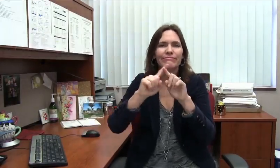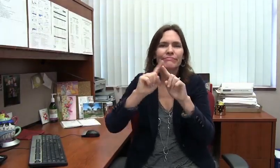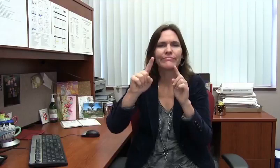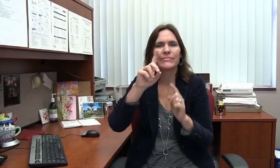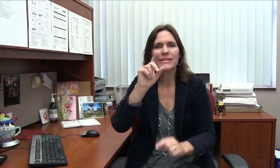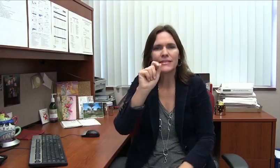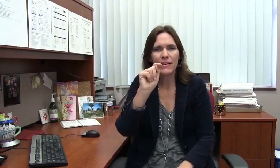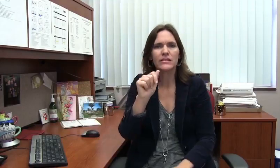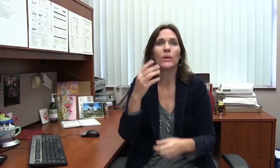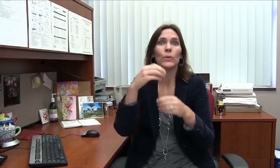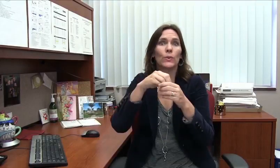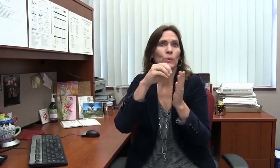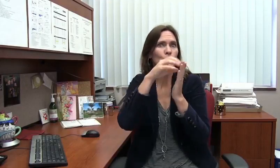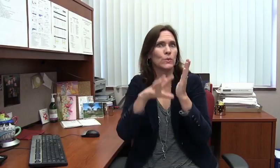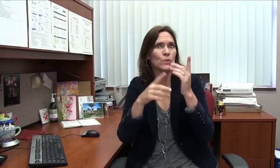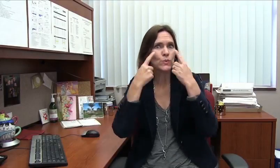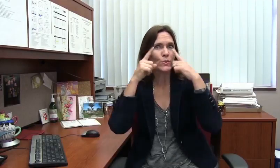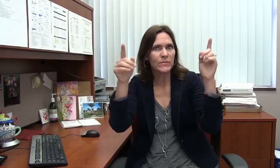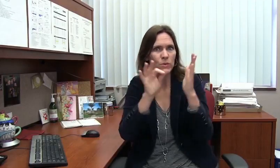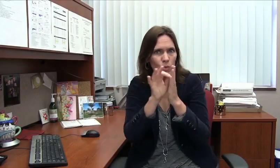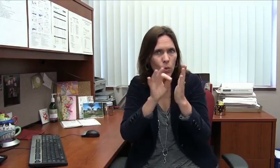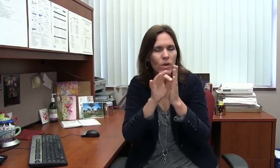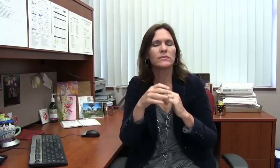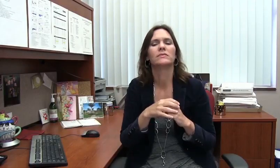which includes collecting data on student achievement scores.